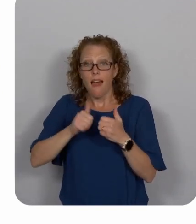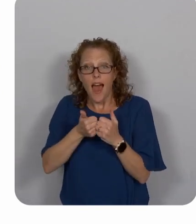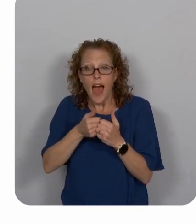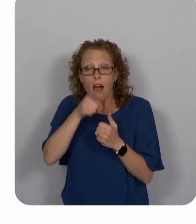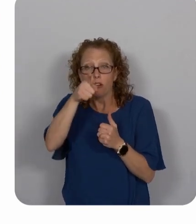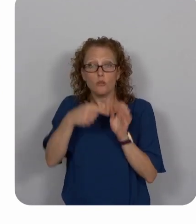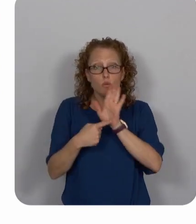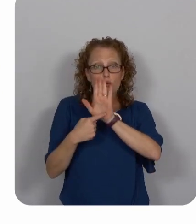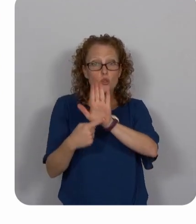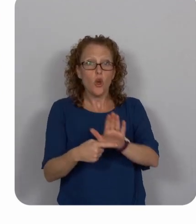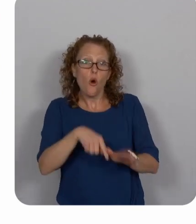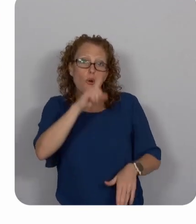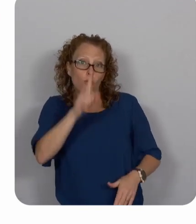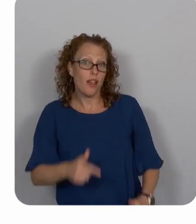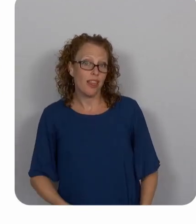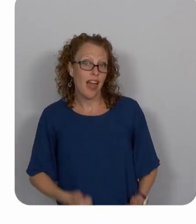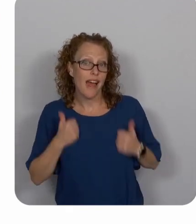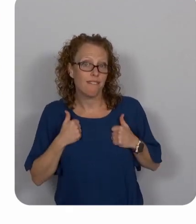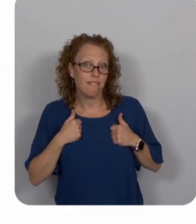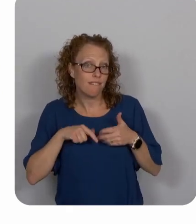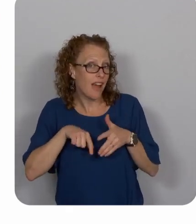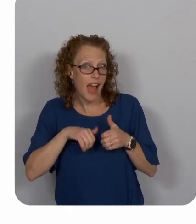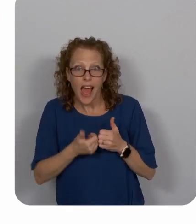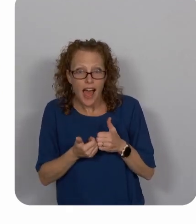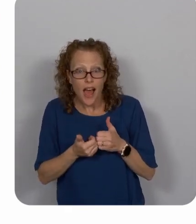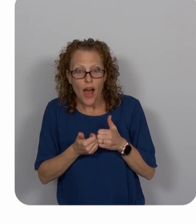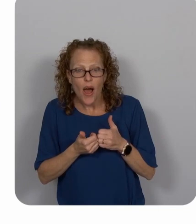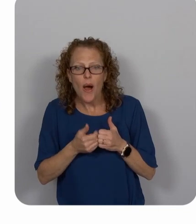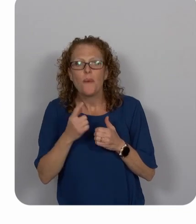is through this highly requested feature: shadows.